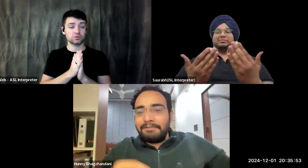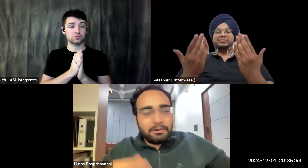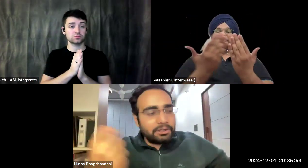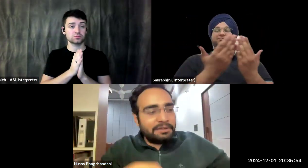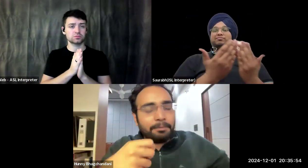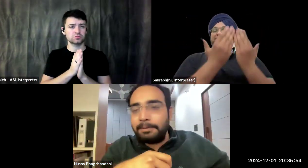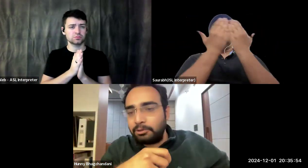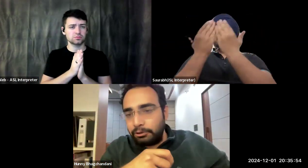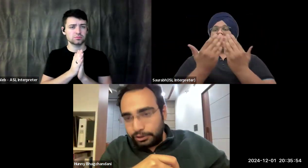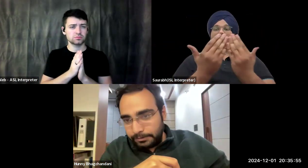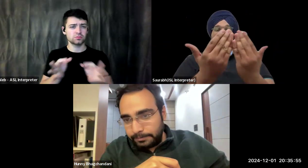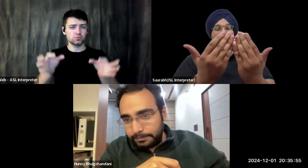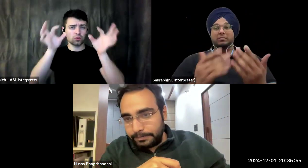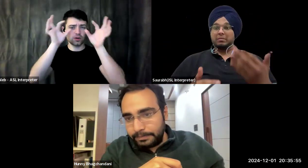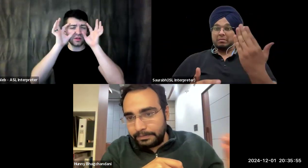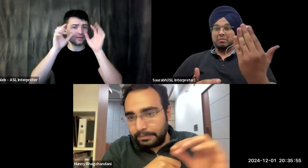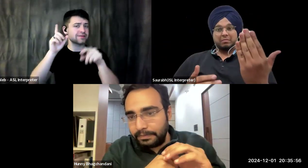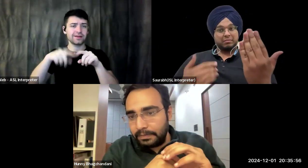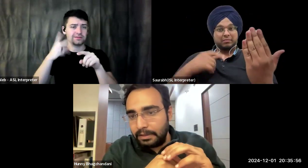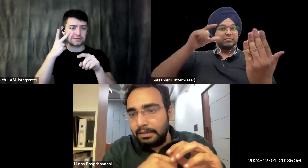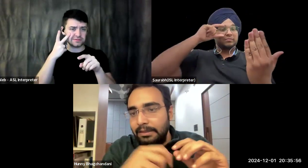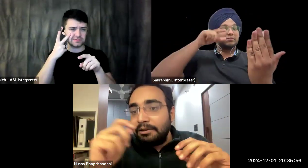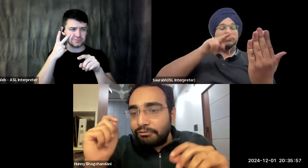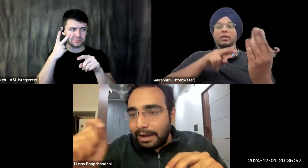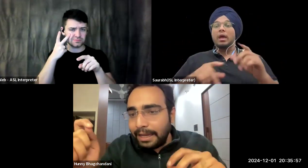But it will not give a proper solution.